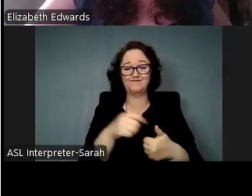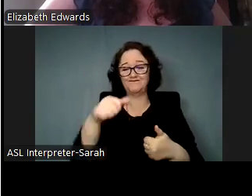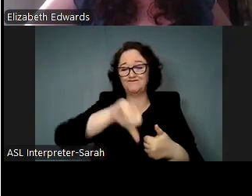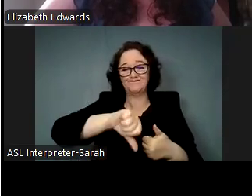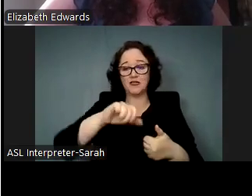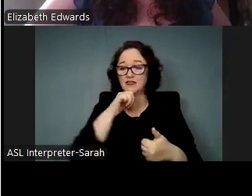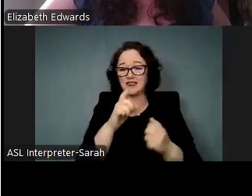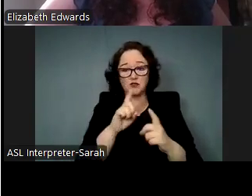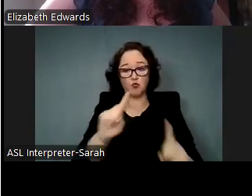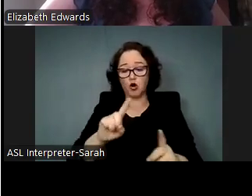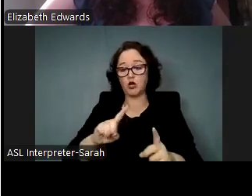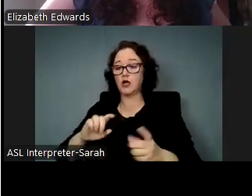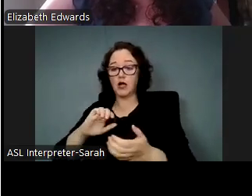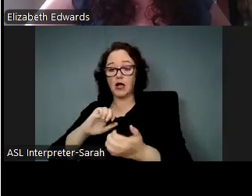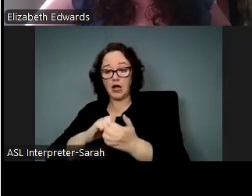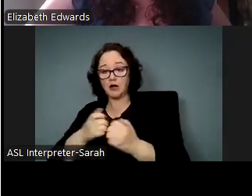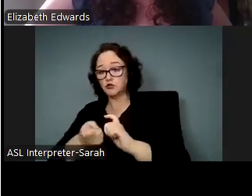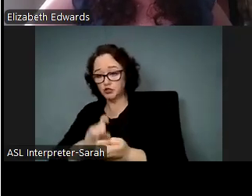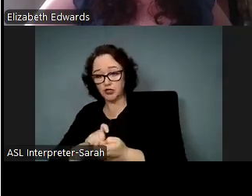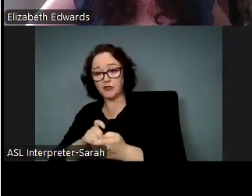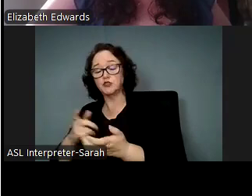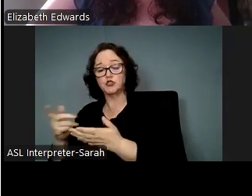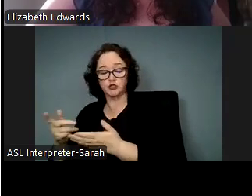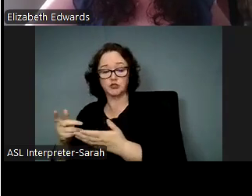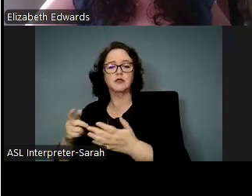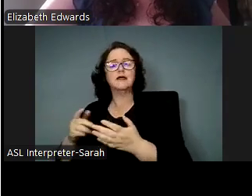particularly helpful, is to provide examples. So, saying "I